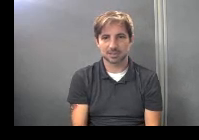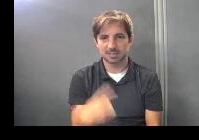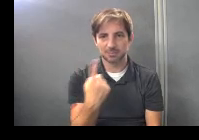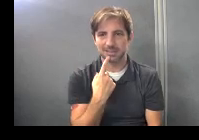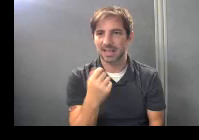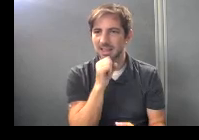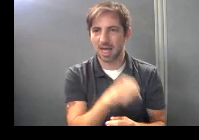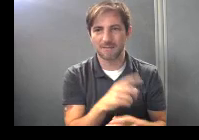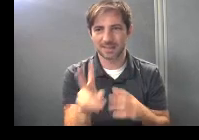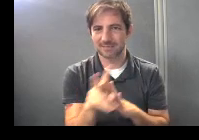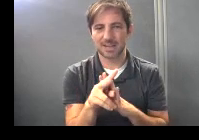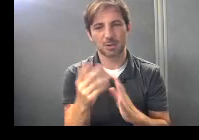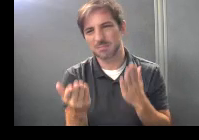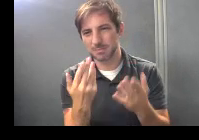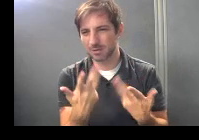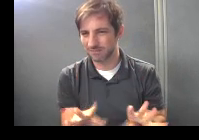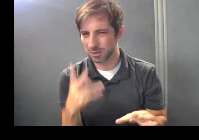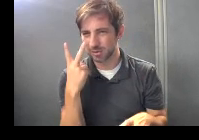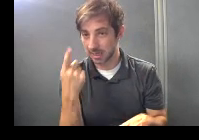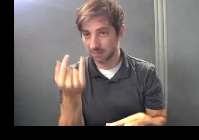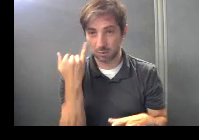IN THE FIELD FOR A WHILE. I WANT TO BE SURE PEOPLE HAVE A CHANCE TO